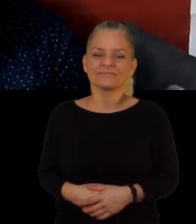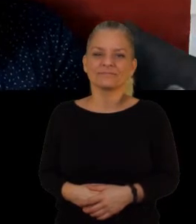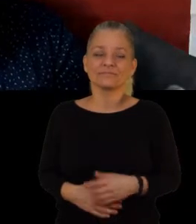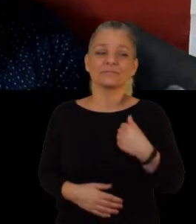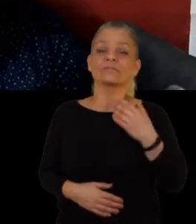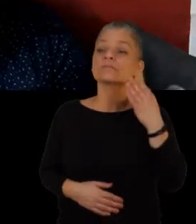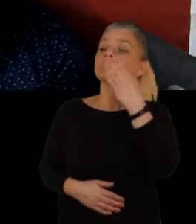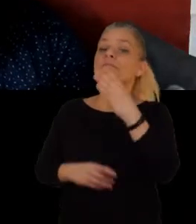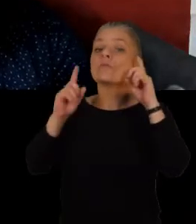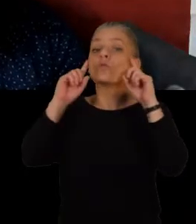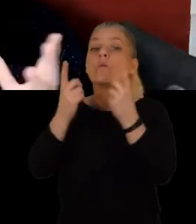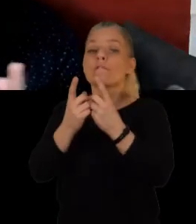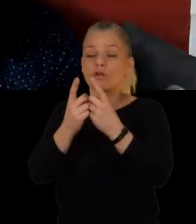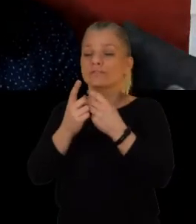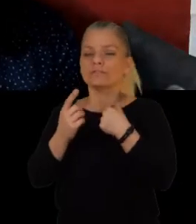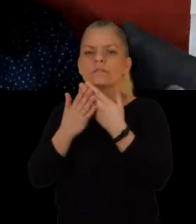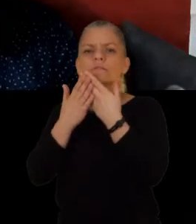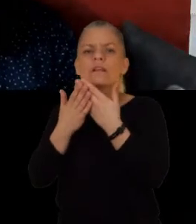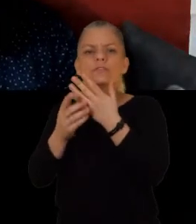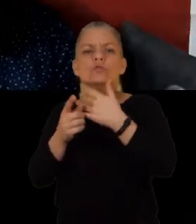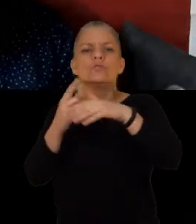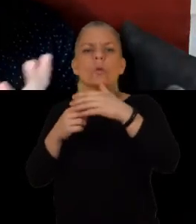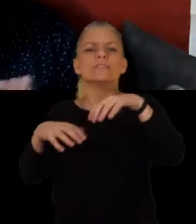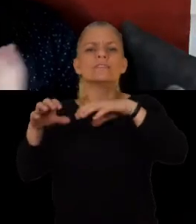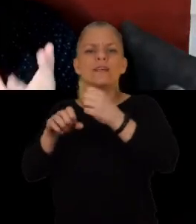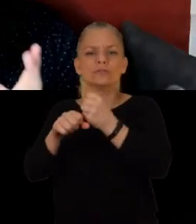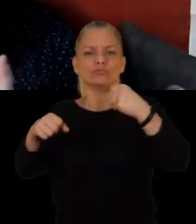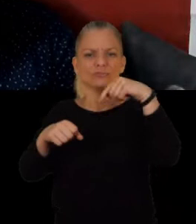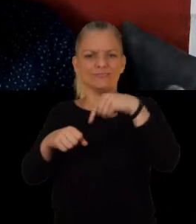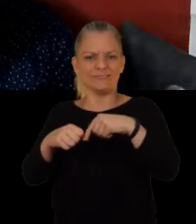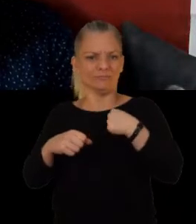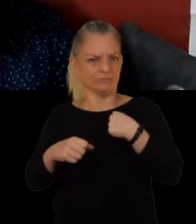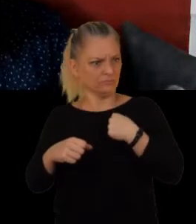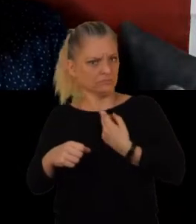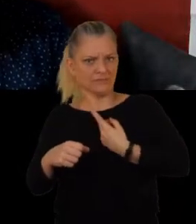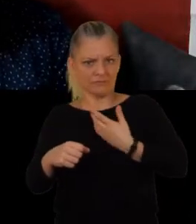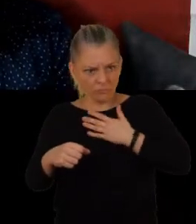of the community i went to university and i studied the kind of social sciences degree and